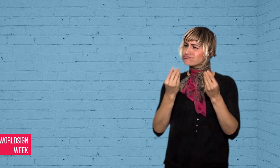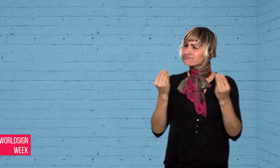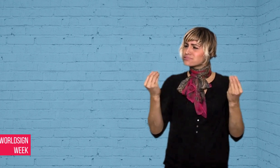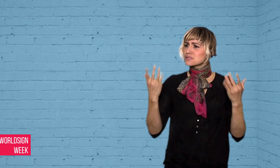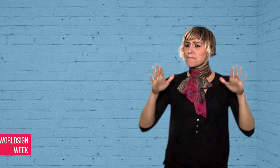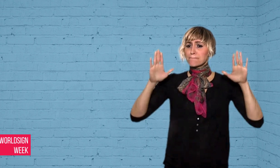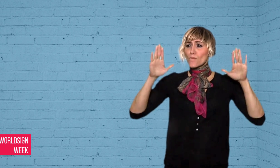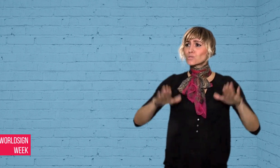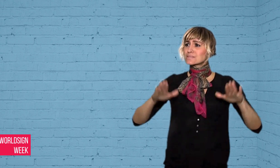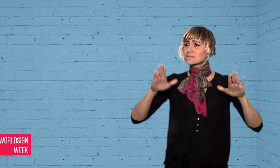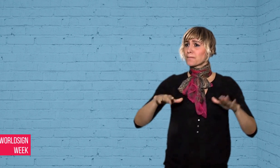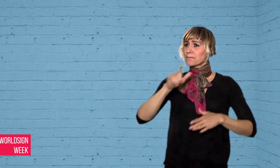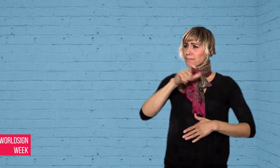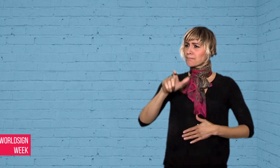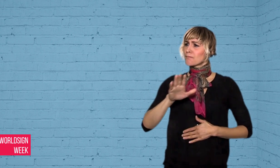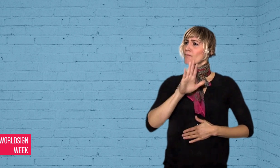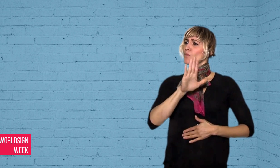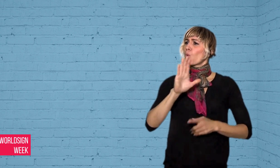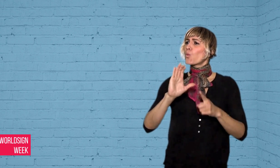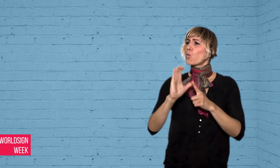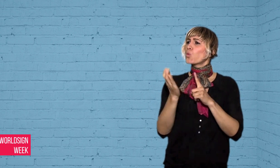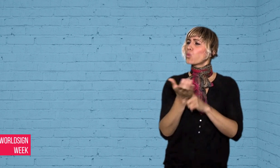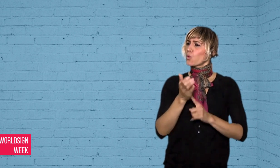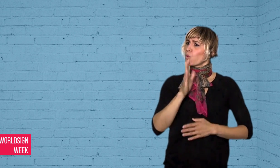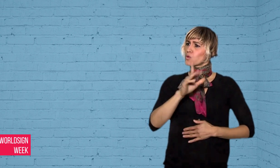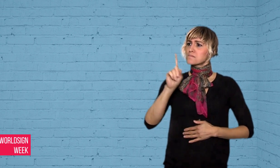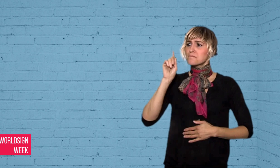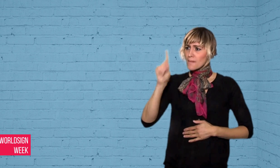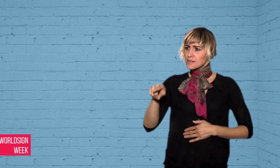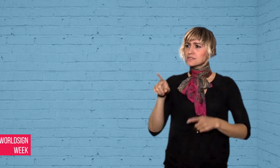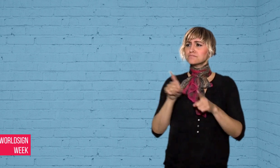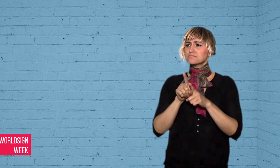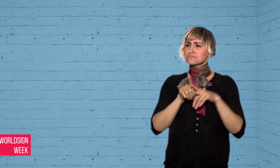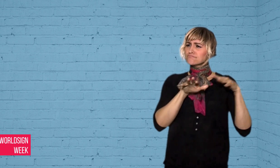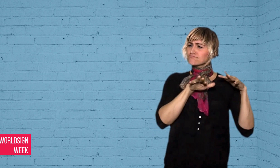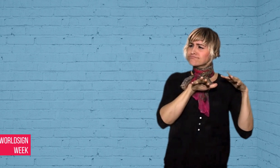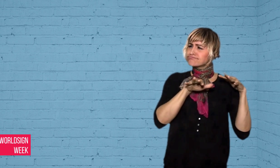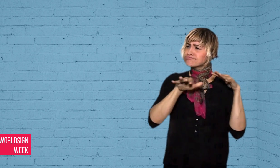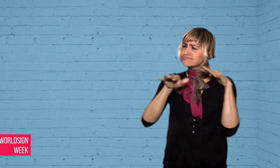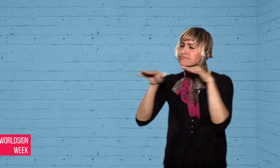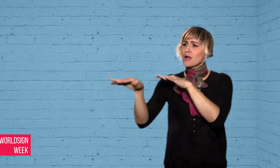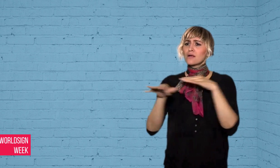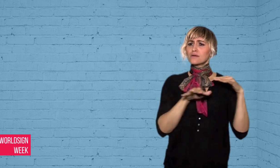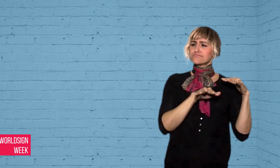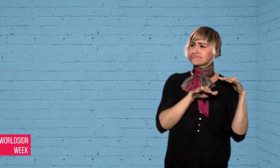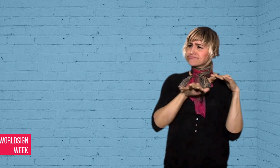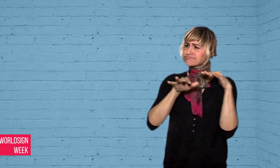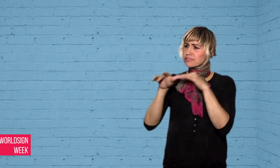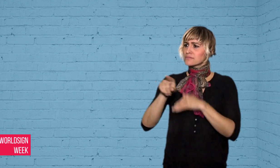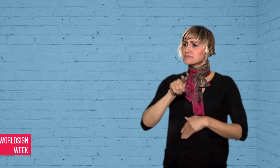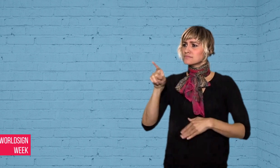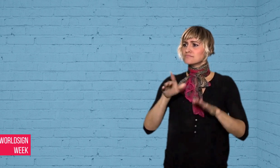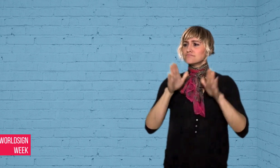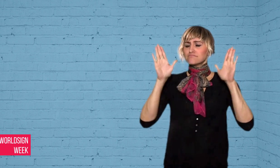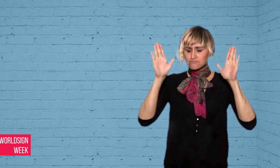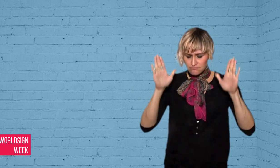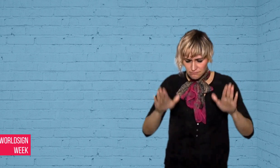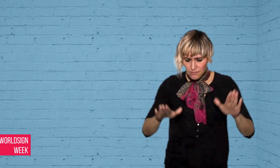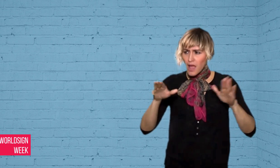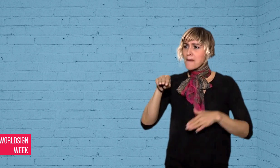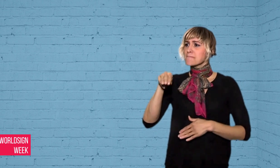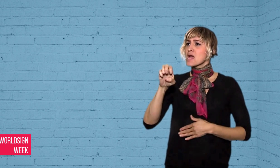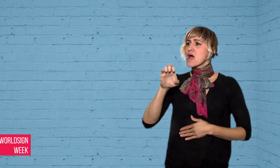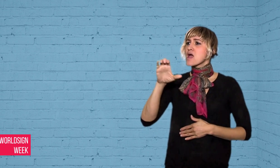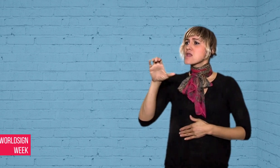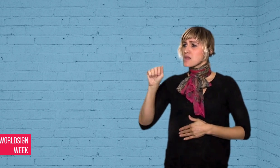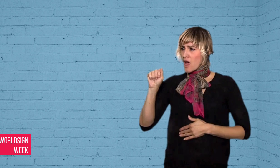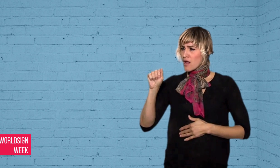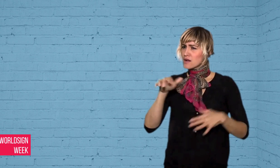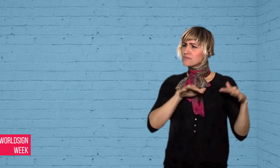Hajj, one of world’s great pilgrimage where millions